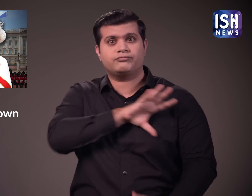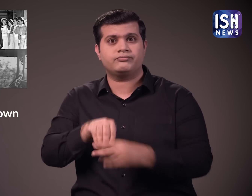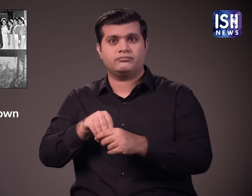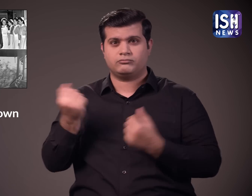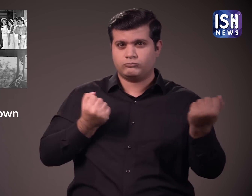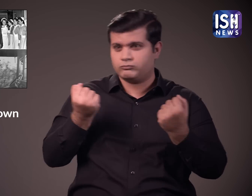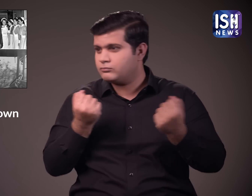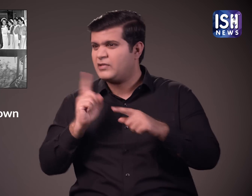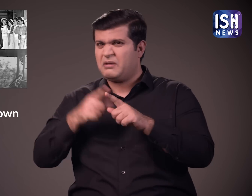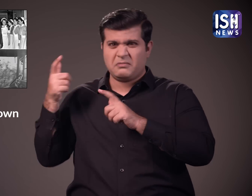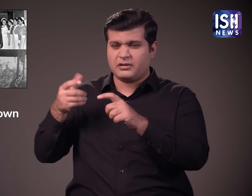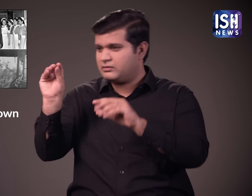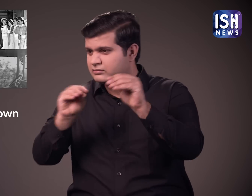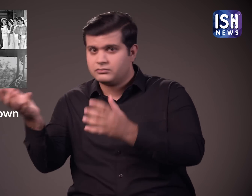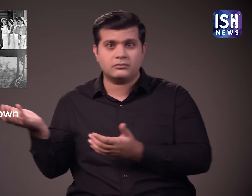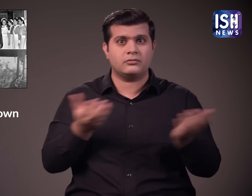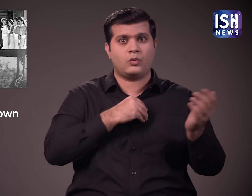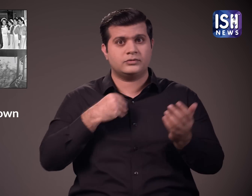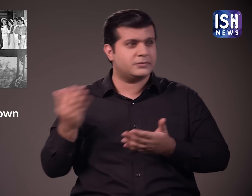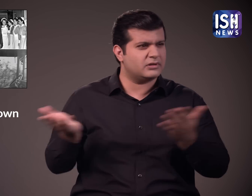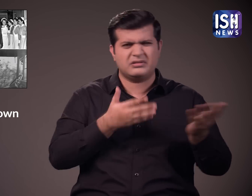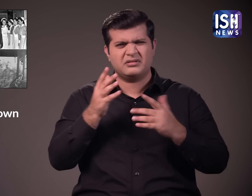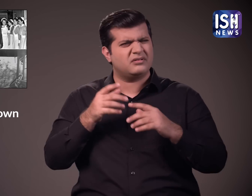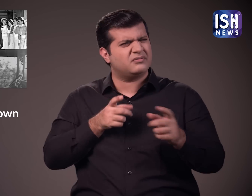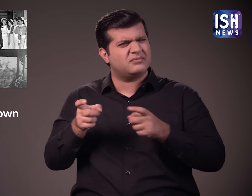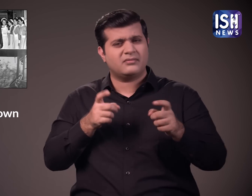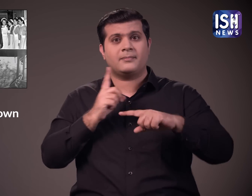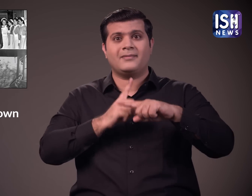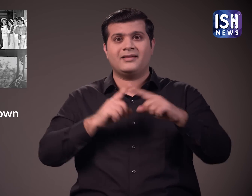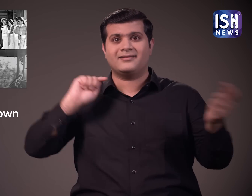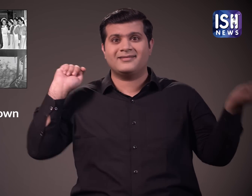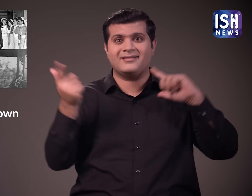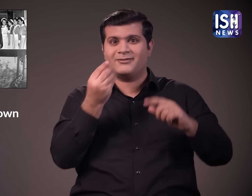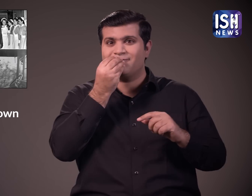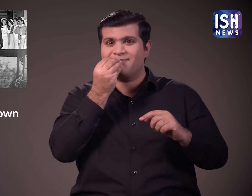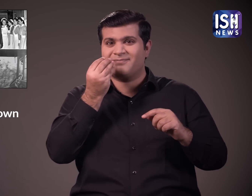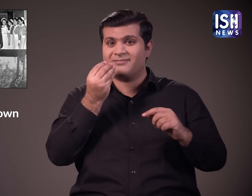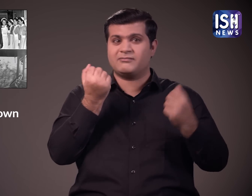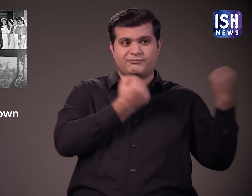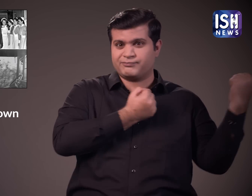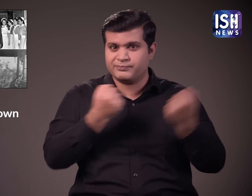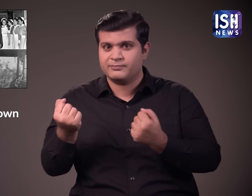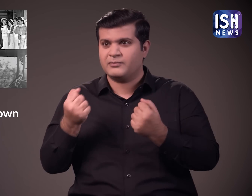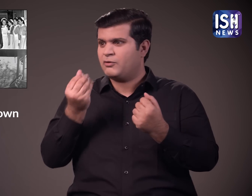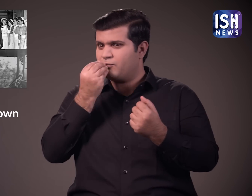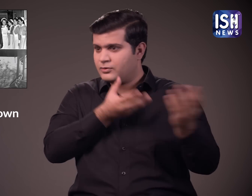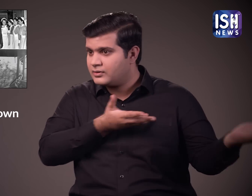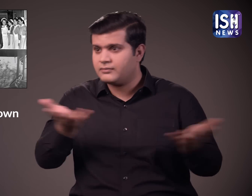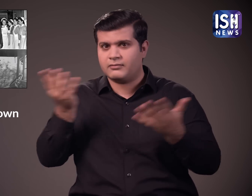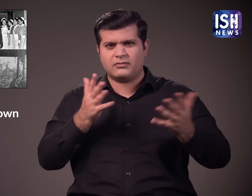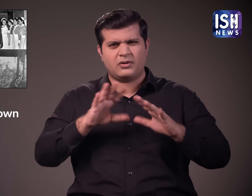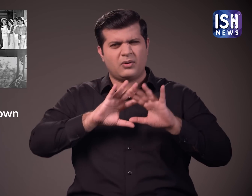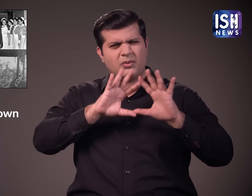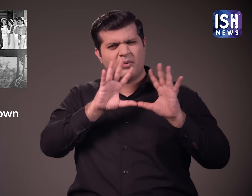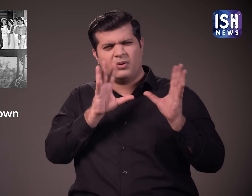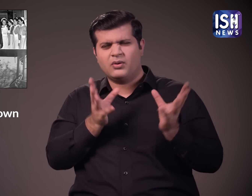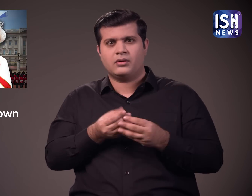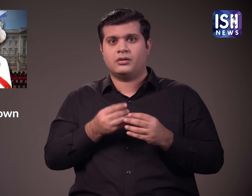She then drove service ambulances and food trucks.